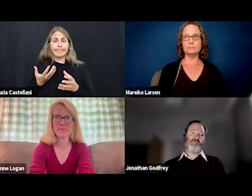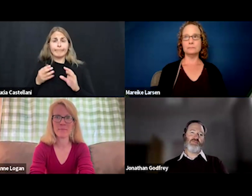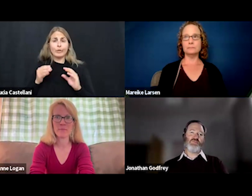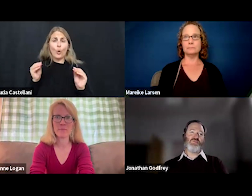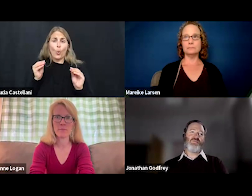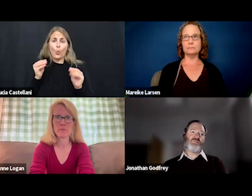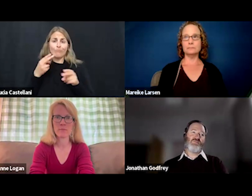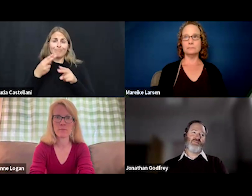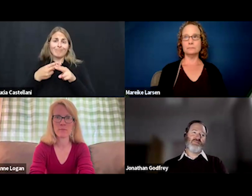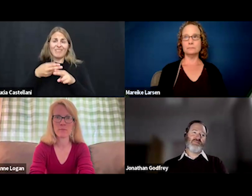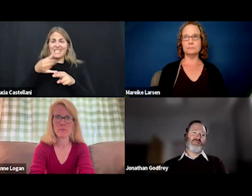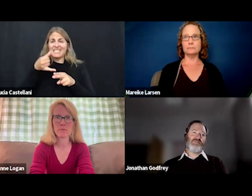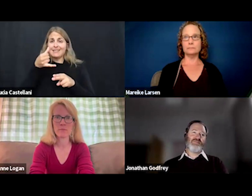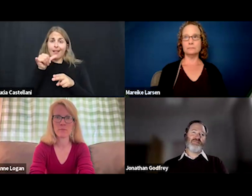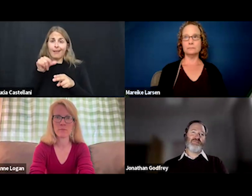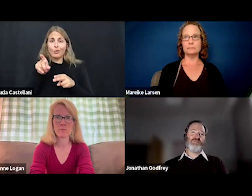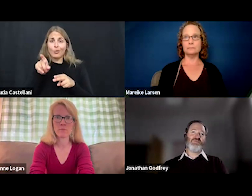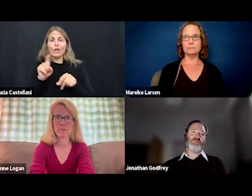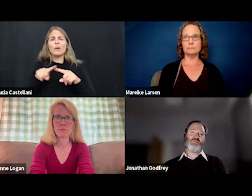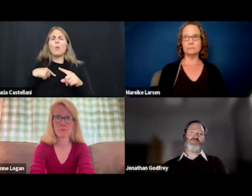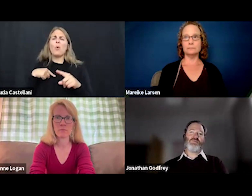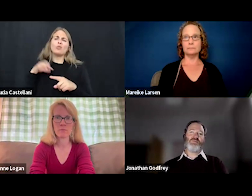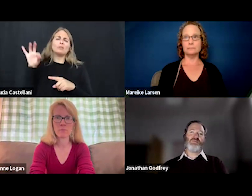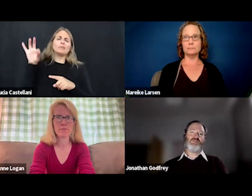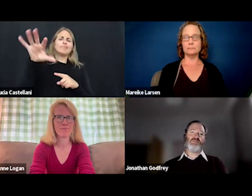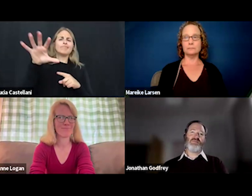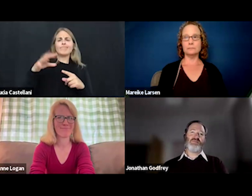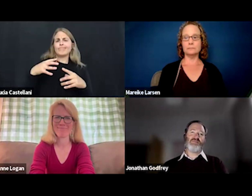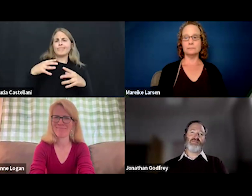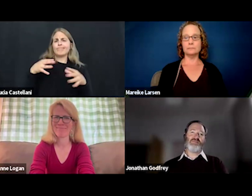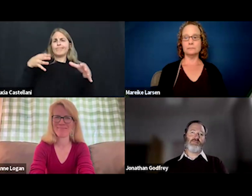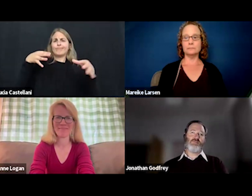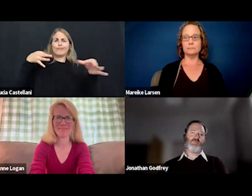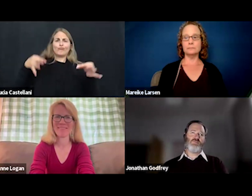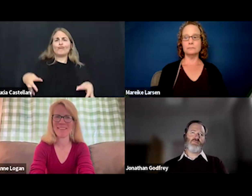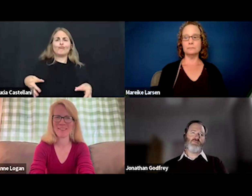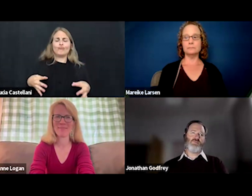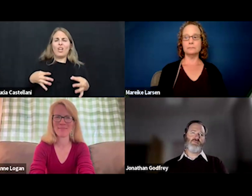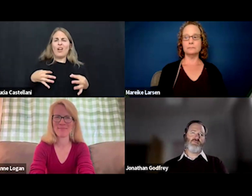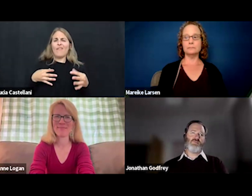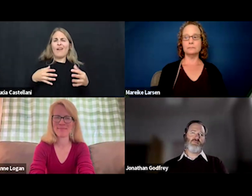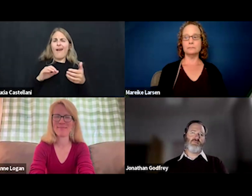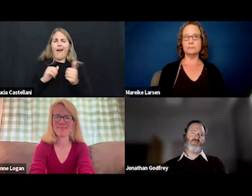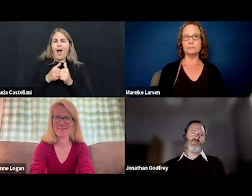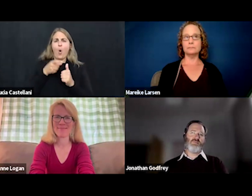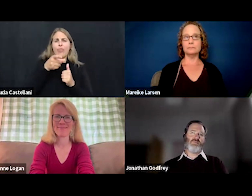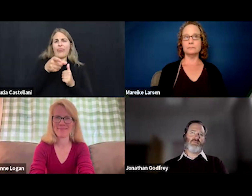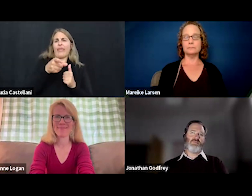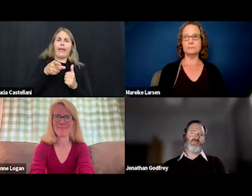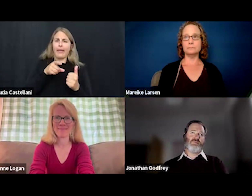But they wanted to begin with some lightning talks to just describe some basics of the ways that they tackle their environments.